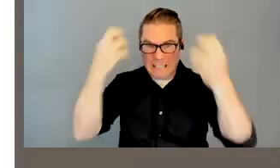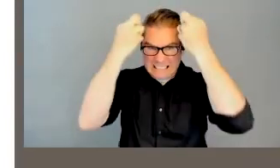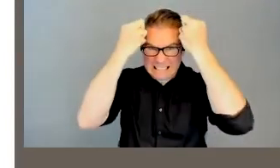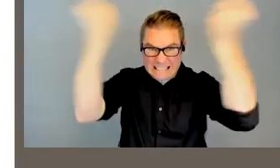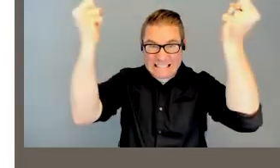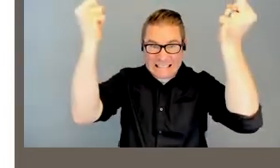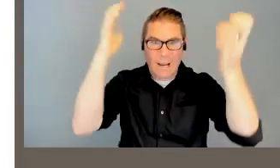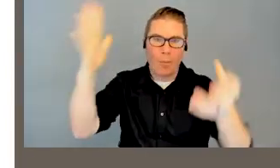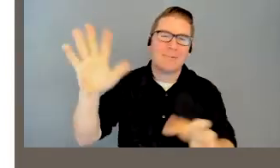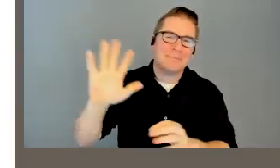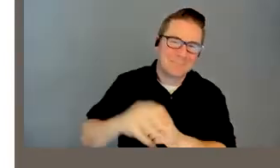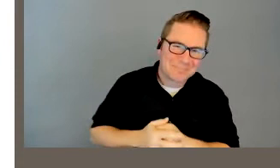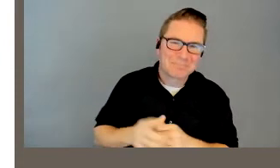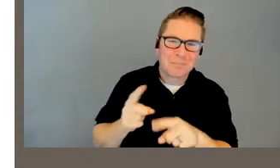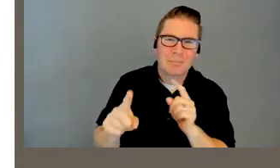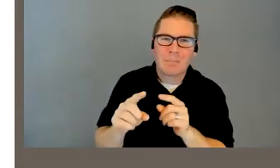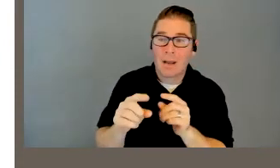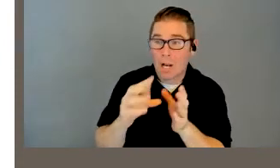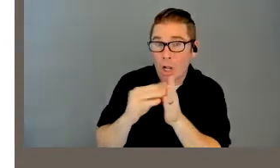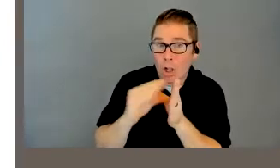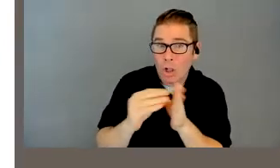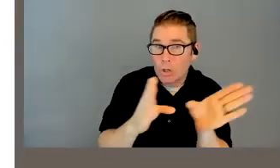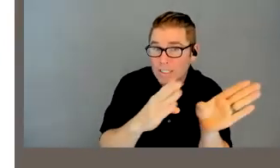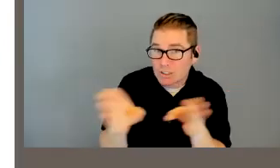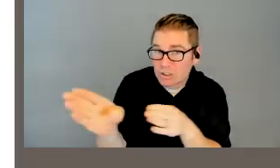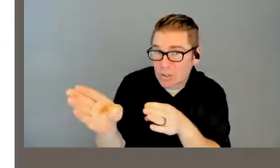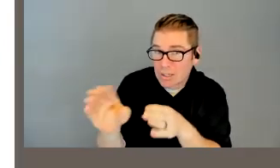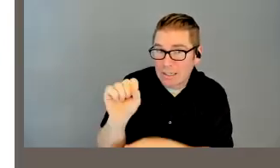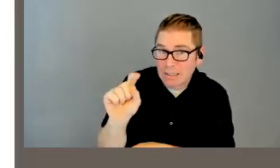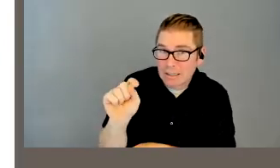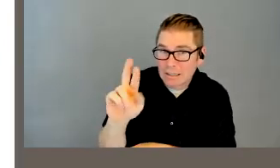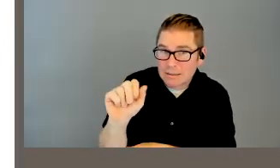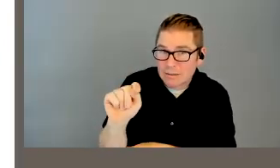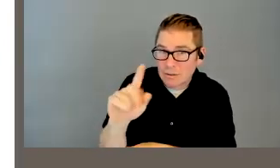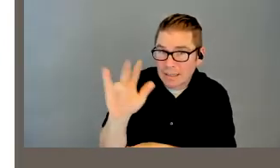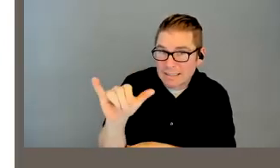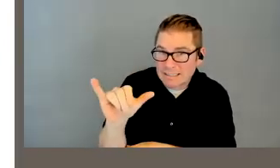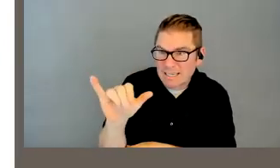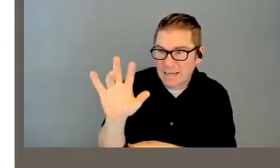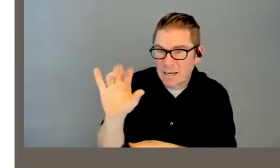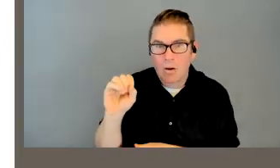learning strategies is OK. But the article talks about learning preferences and sometimes